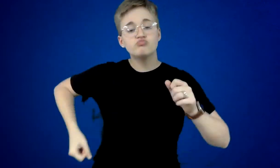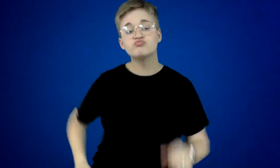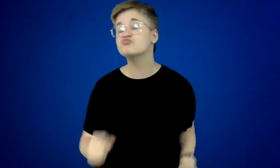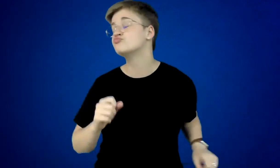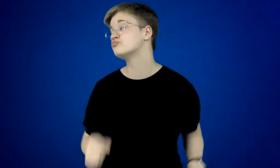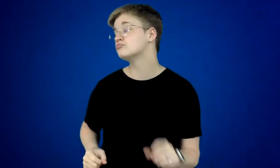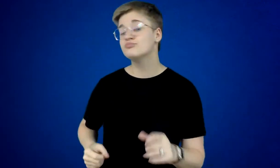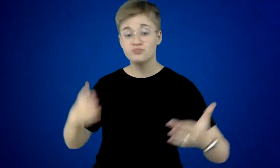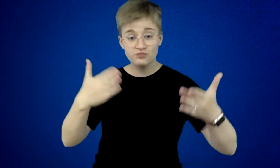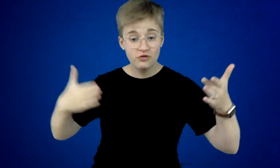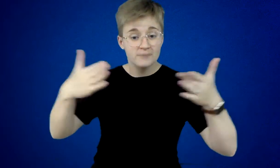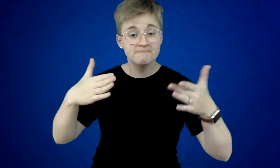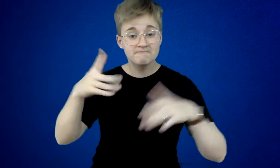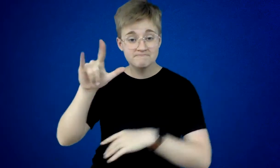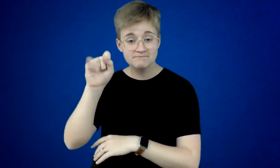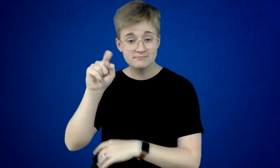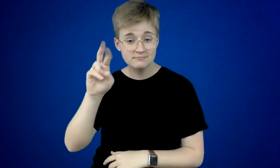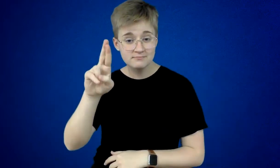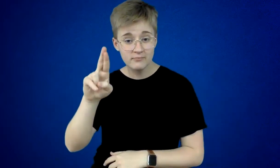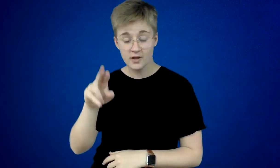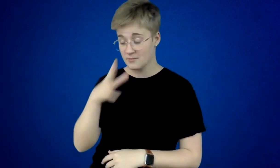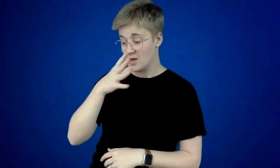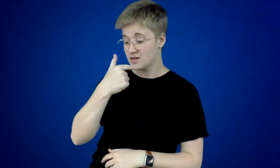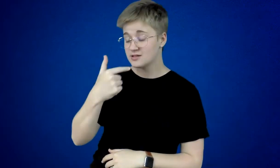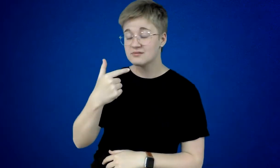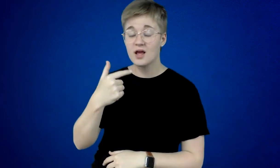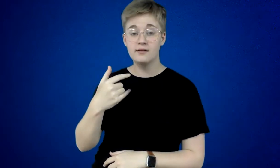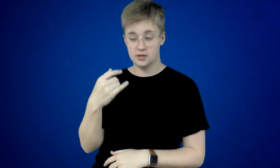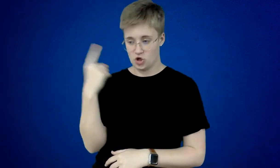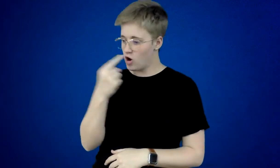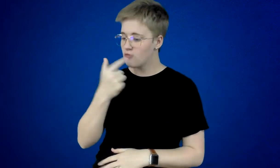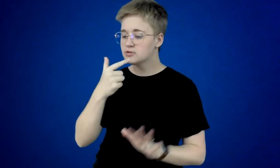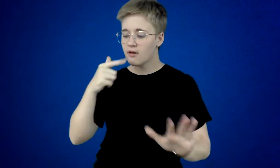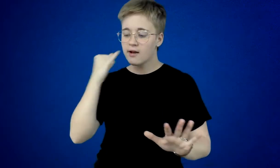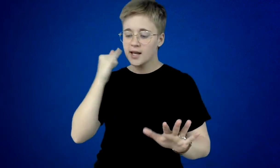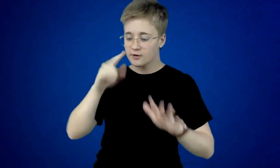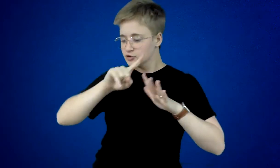in Lister. And she said that she always told herself that if she ever made it out of here,